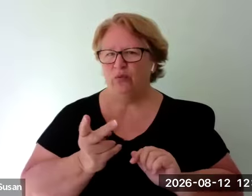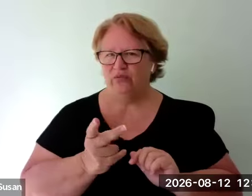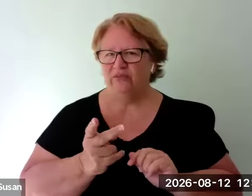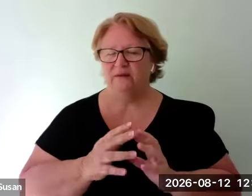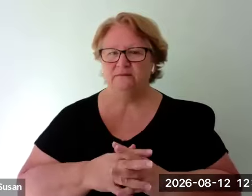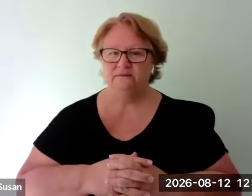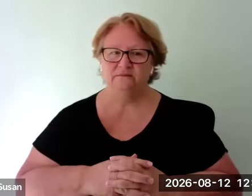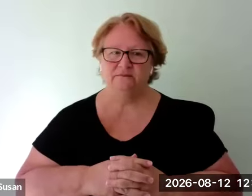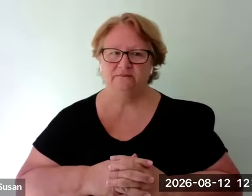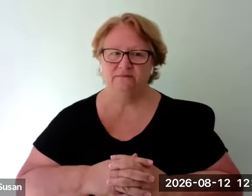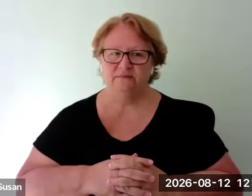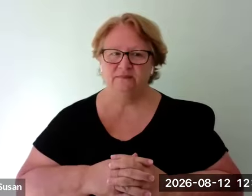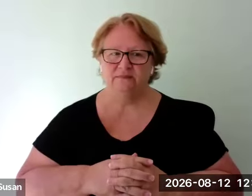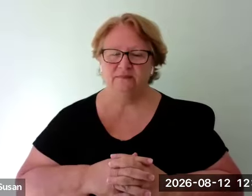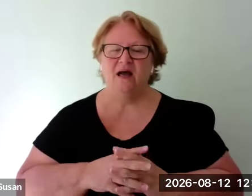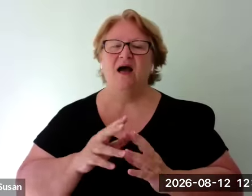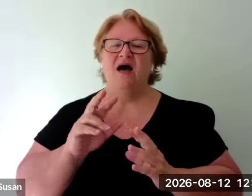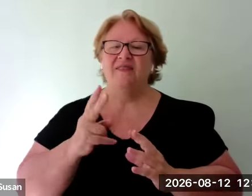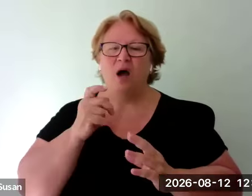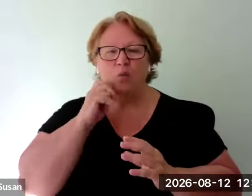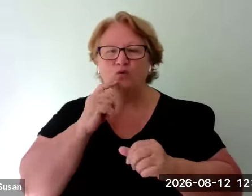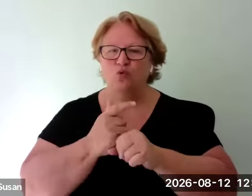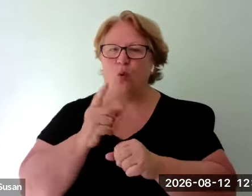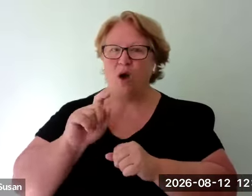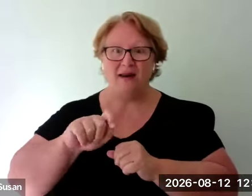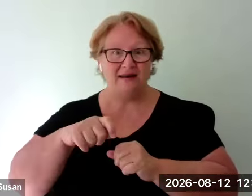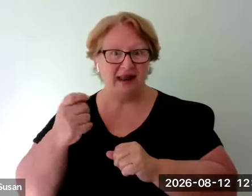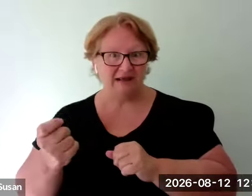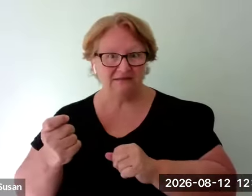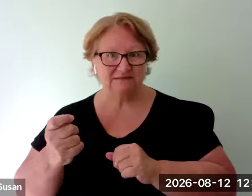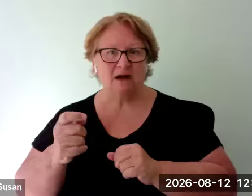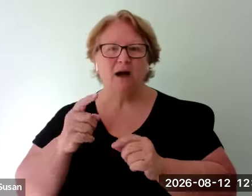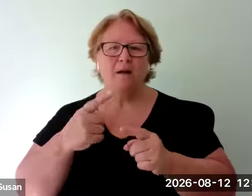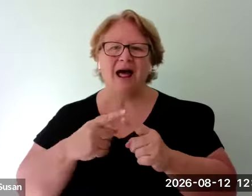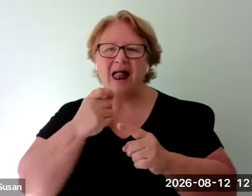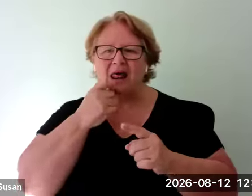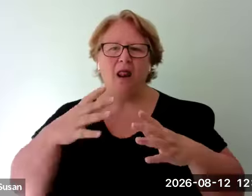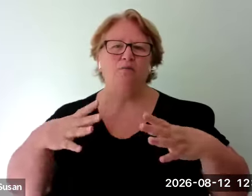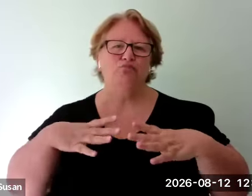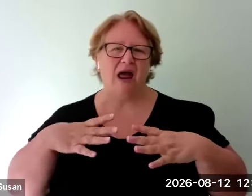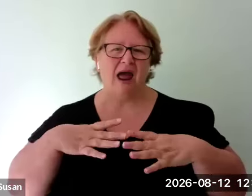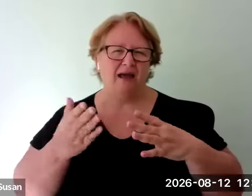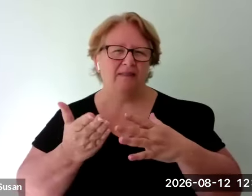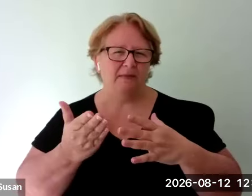would like to submit anonymou questions or you can use the chat and we're going to recap also about next steps. And we